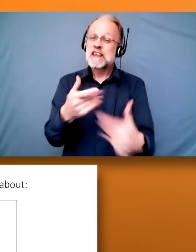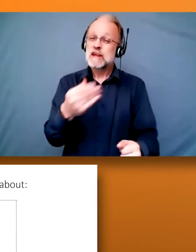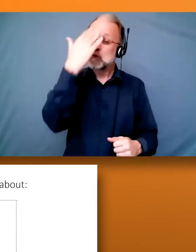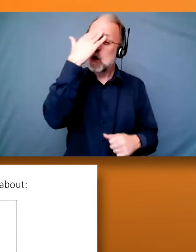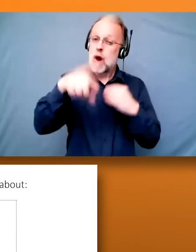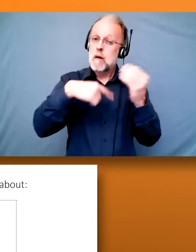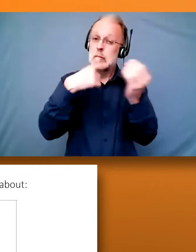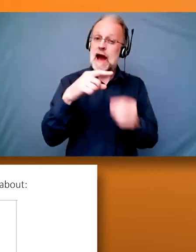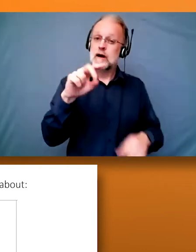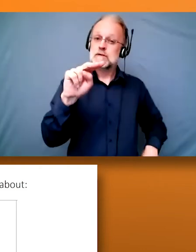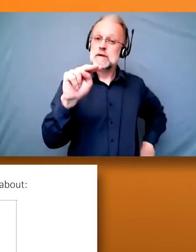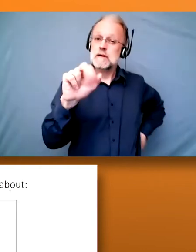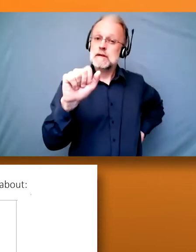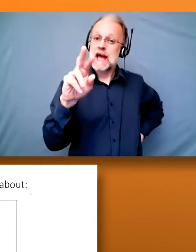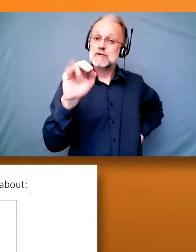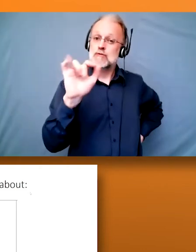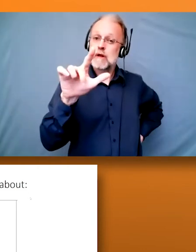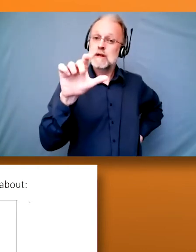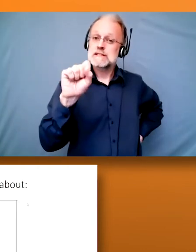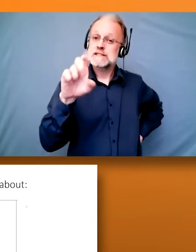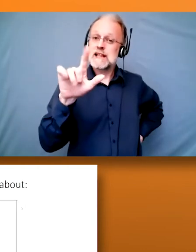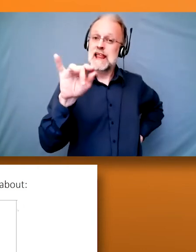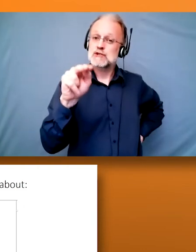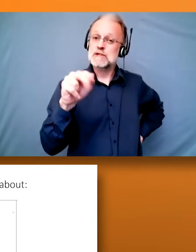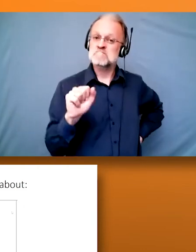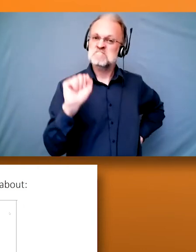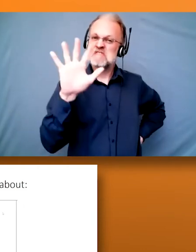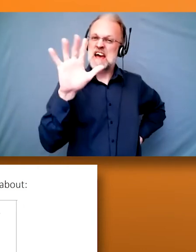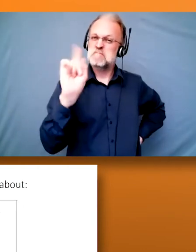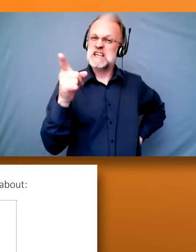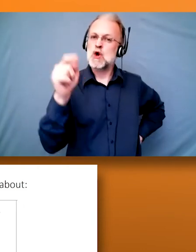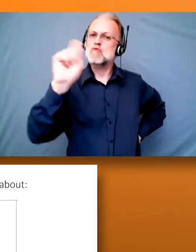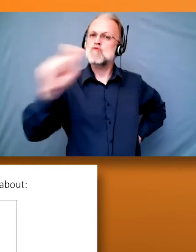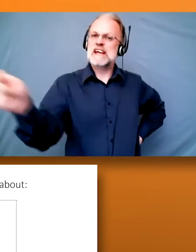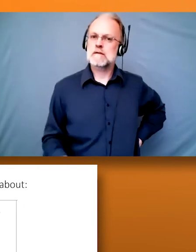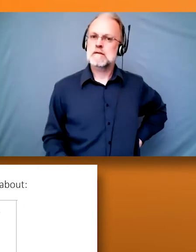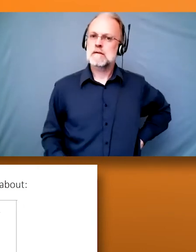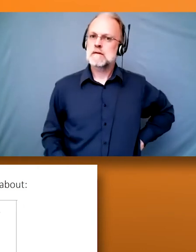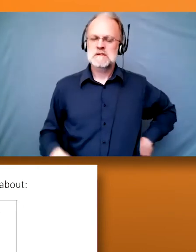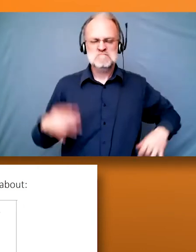So you could say write everything you know about natural selection. So they just write everything they know about it.